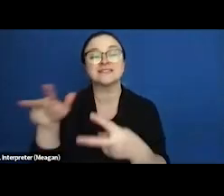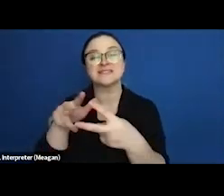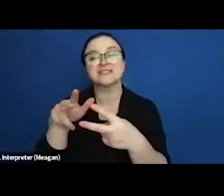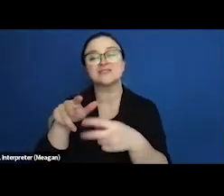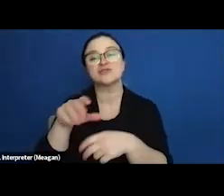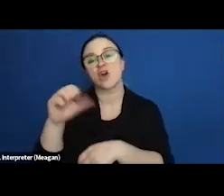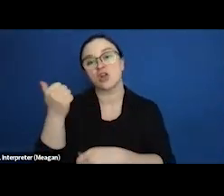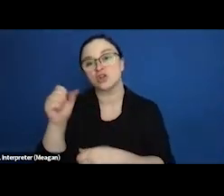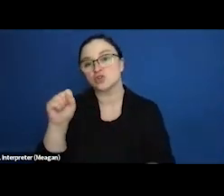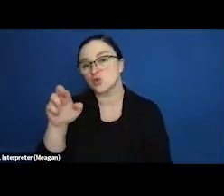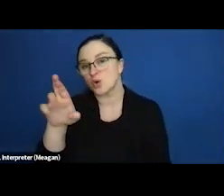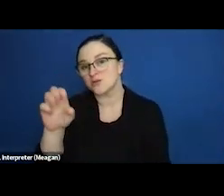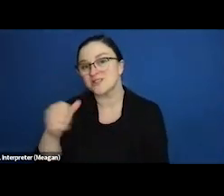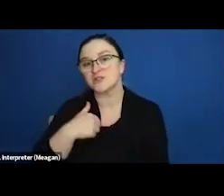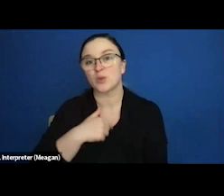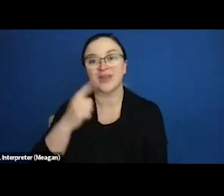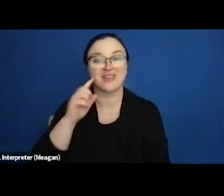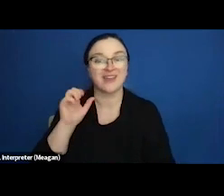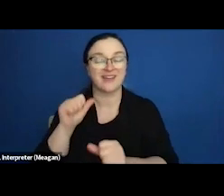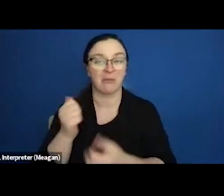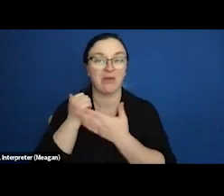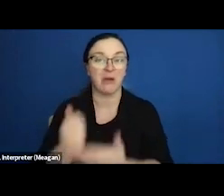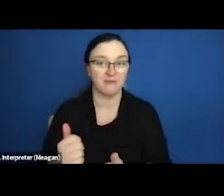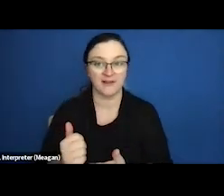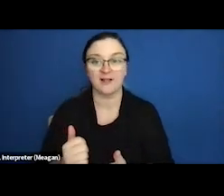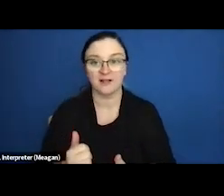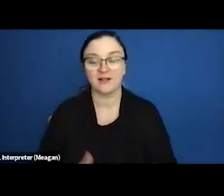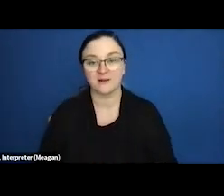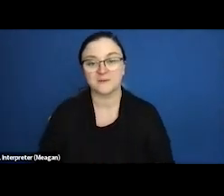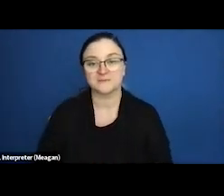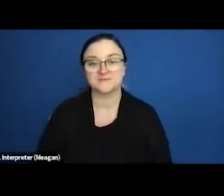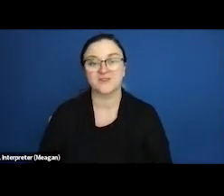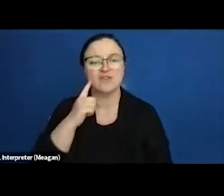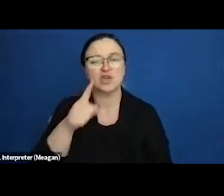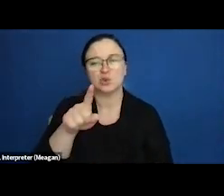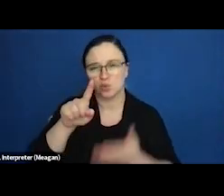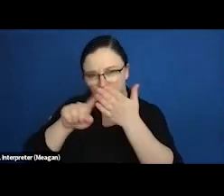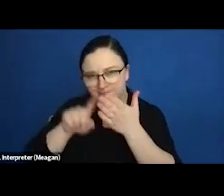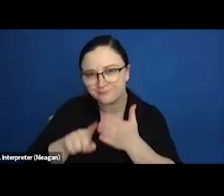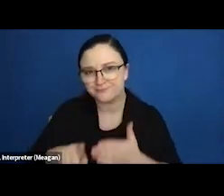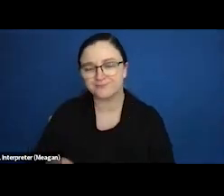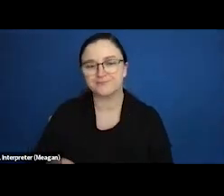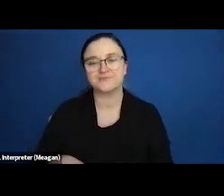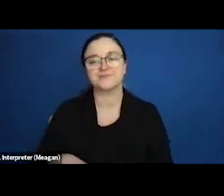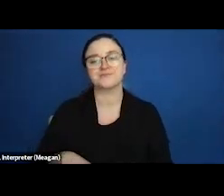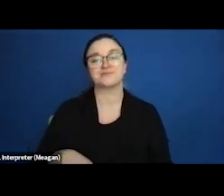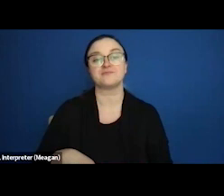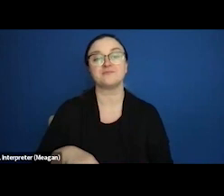we think could be really helpful for you all to investigate in order to get more information